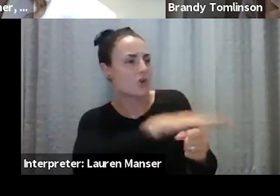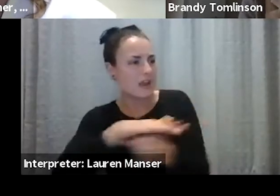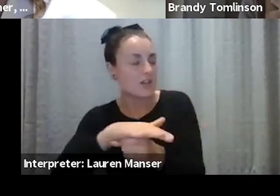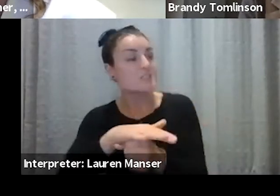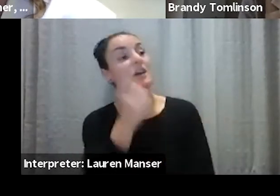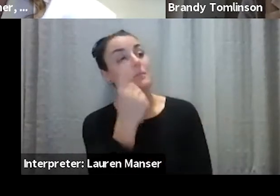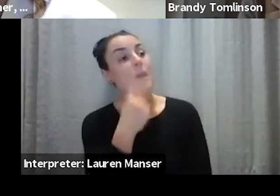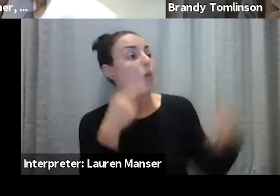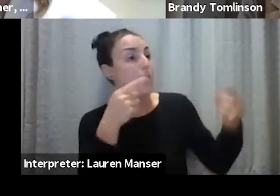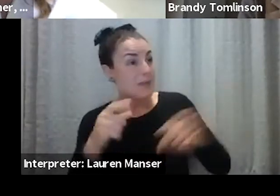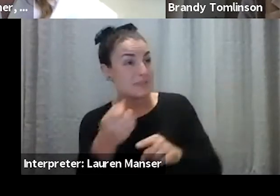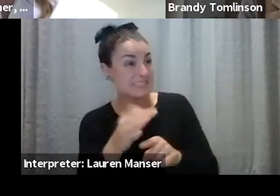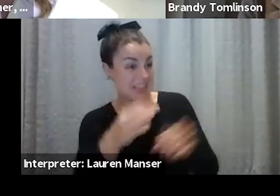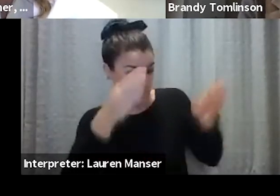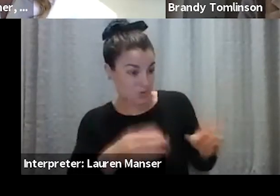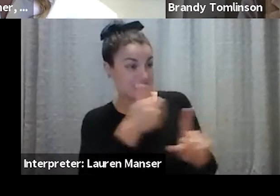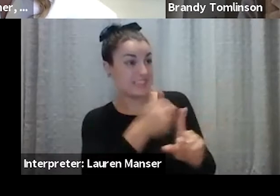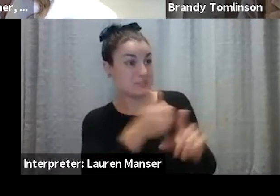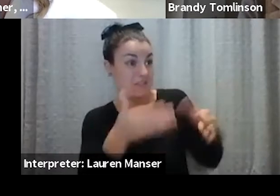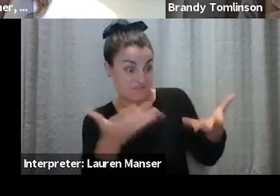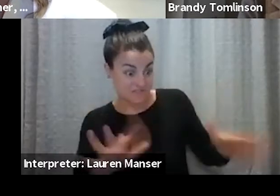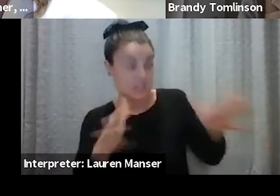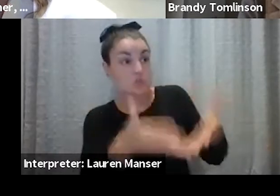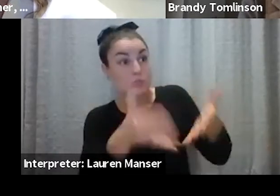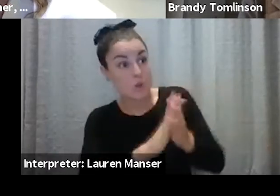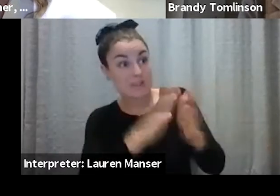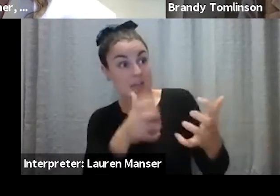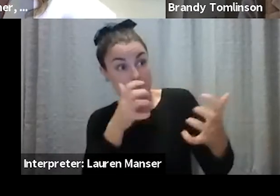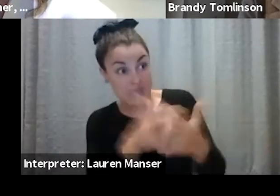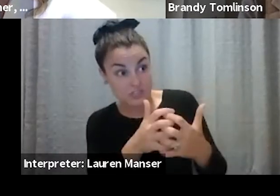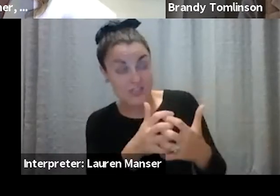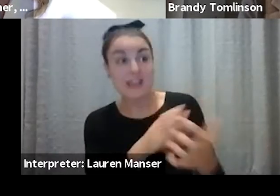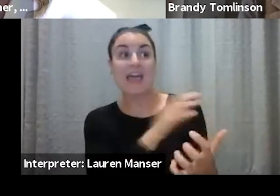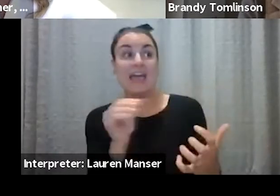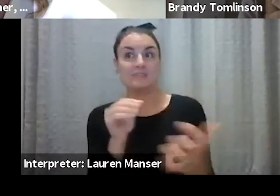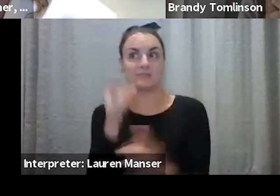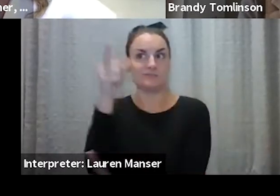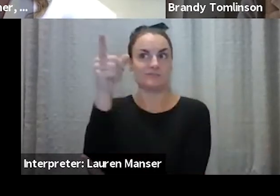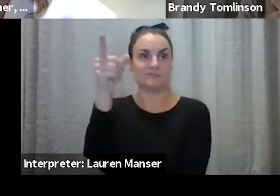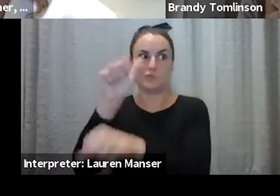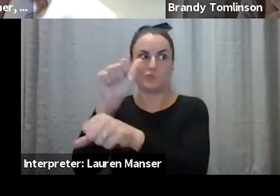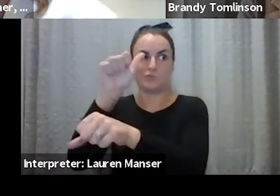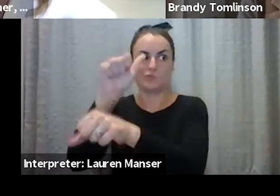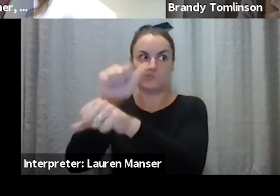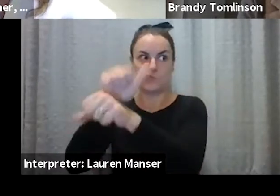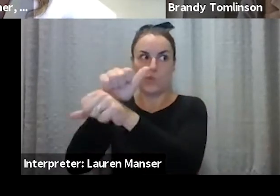who has requested an accommodation and their employer is not forthcoming with that?